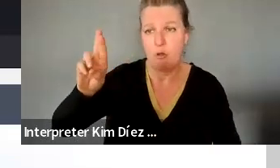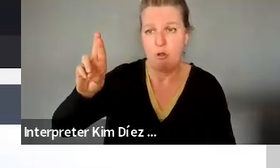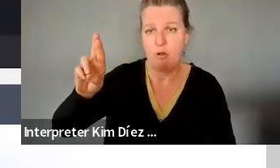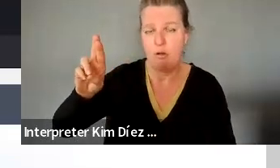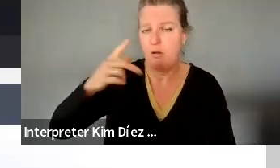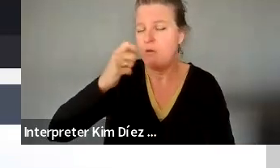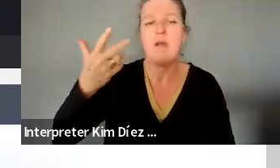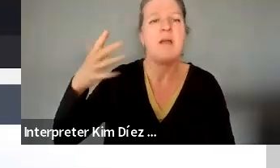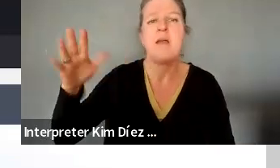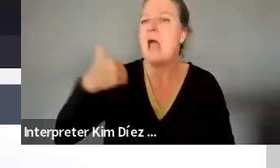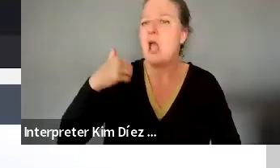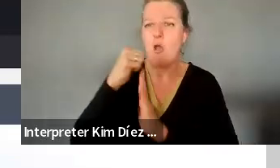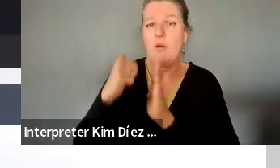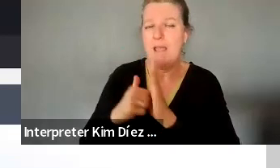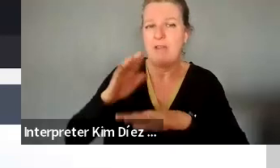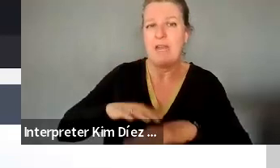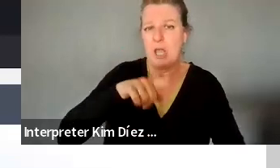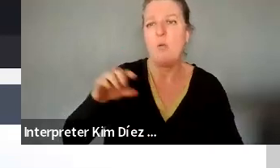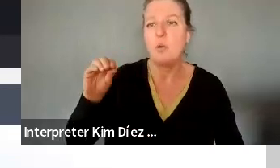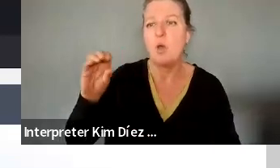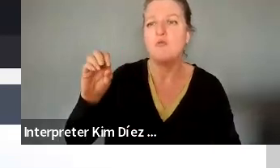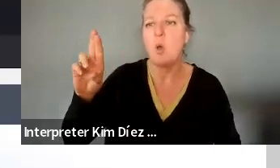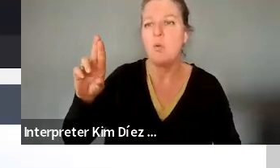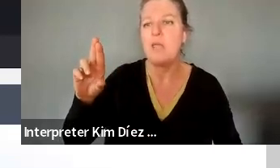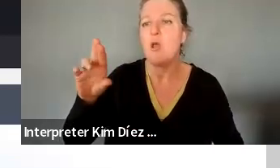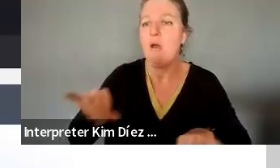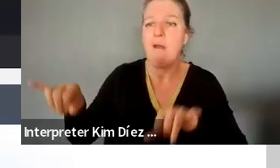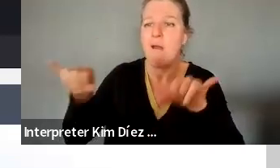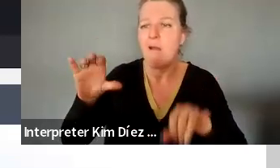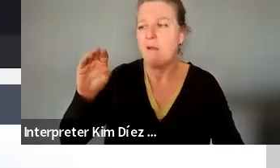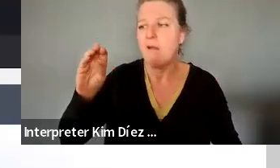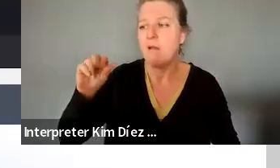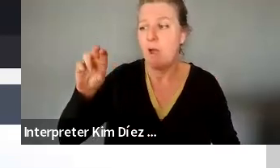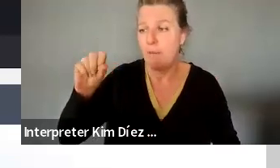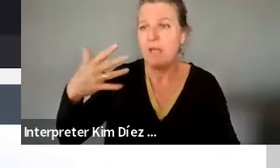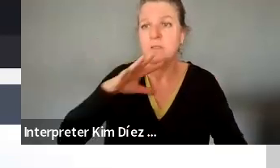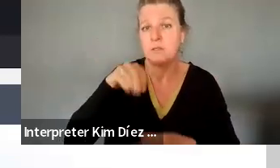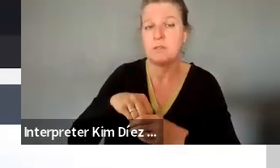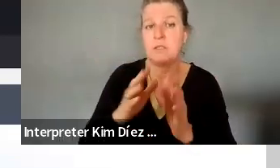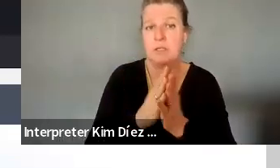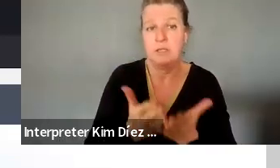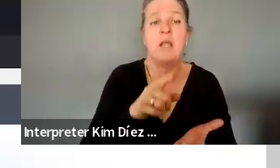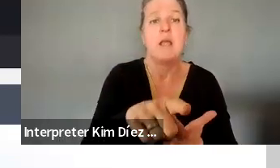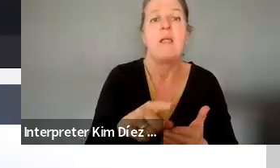because I already have an account on OER Commons and I'm already part of this group, this button right here that says Contribute to this Group.